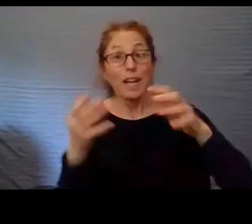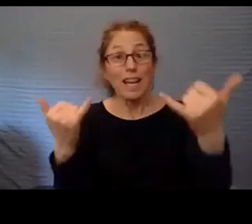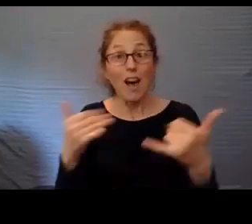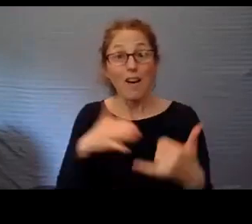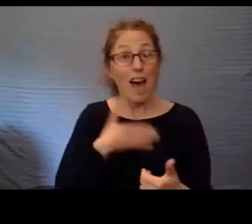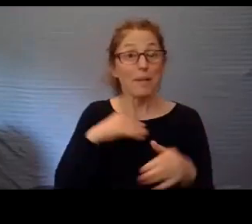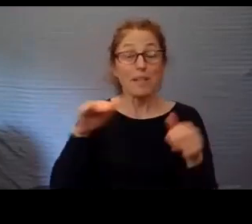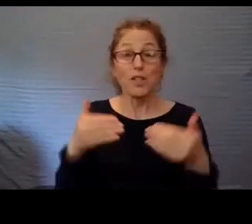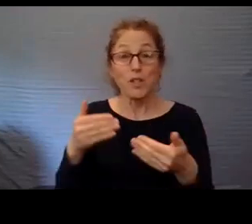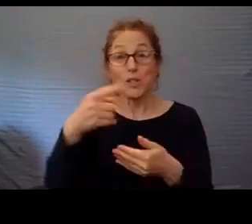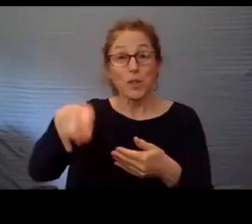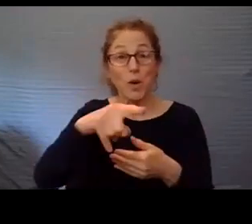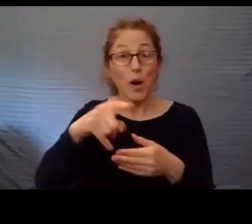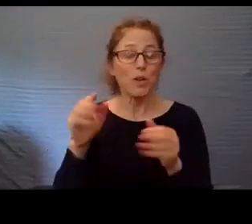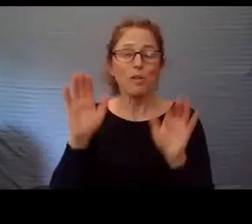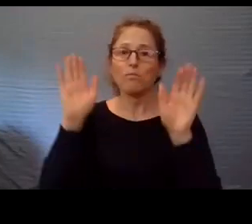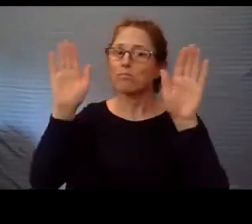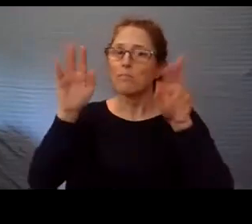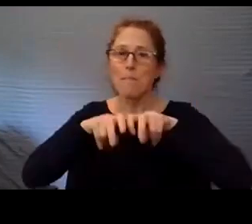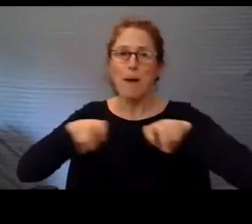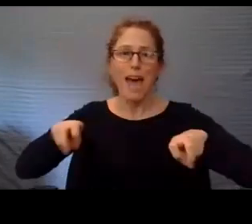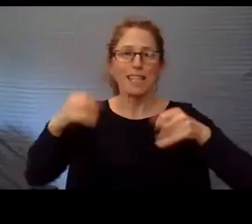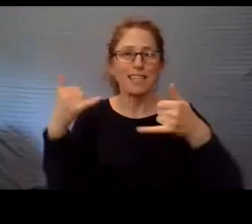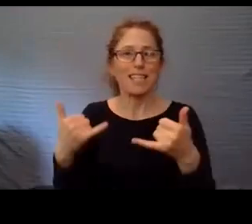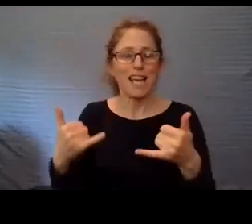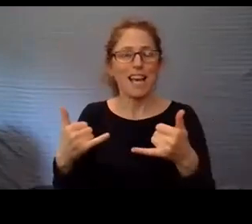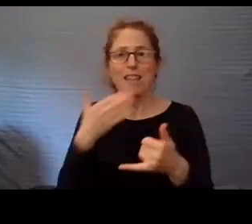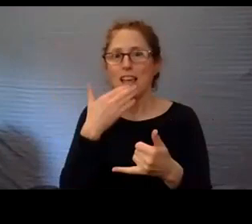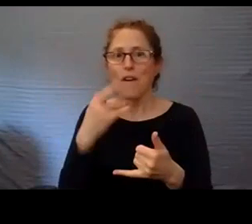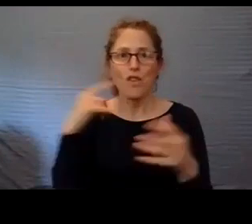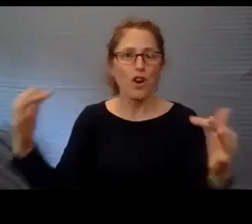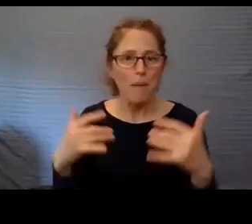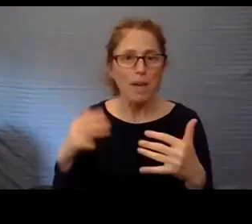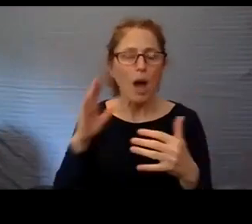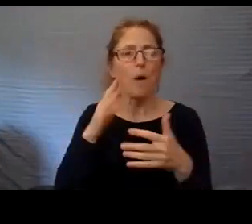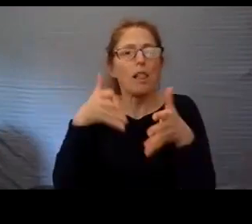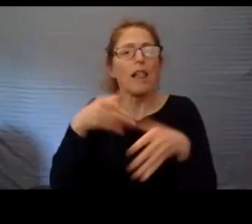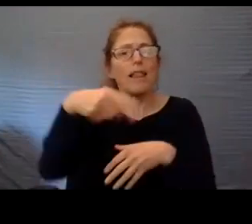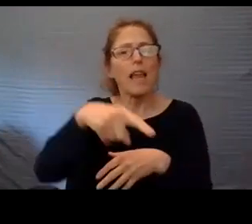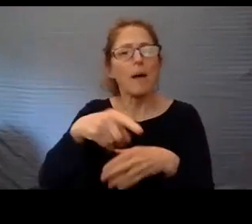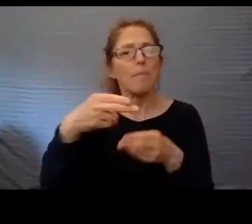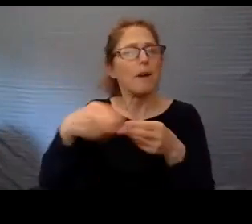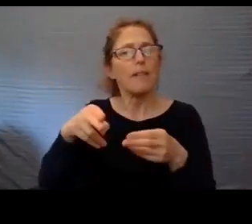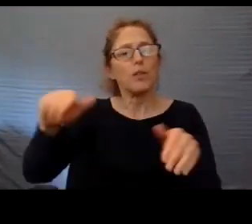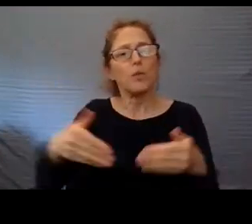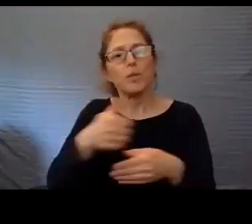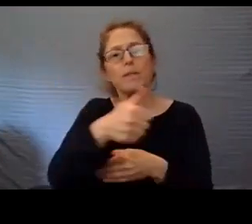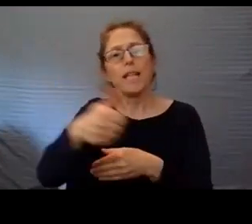wonderful panelists for today! Thank you all so so much for being here. I'm going to let them briefly introduce themselves, starting with Mary.